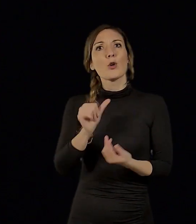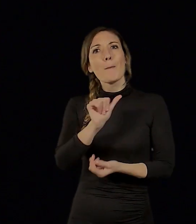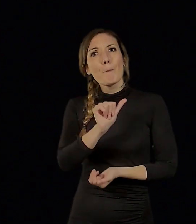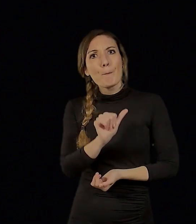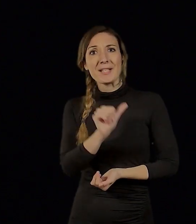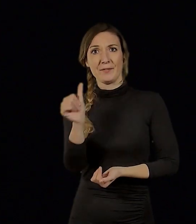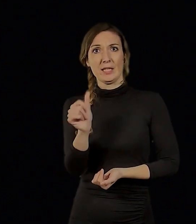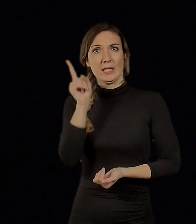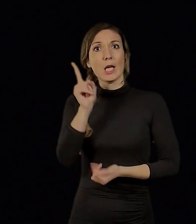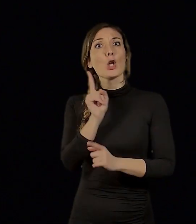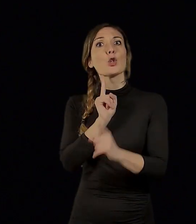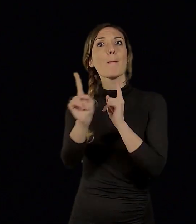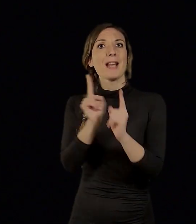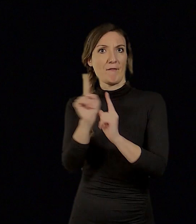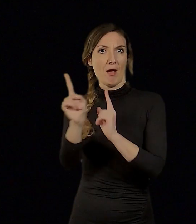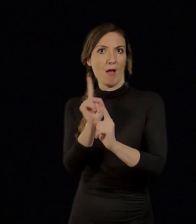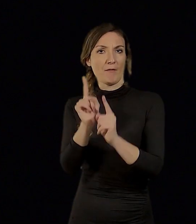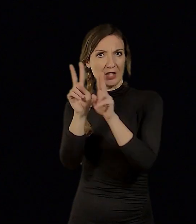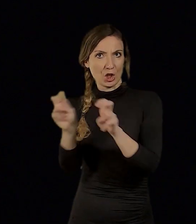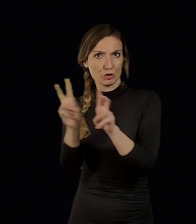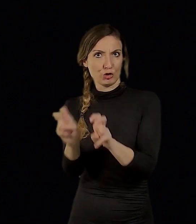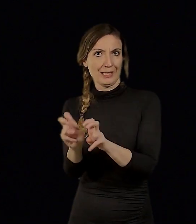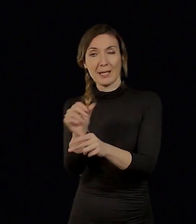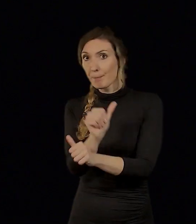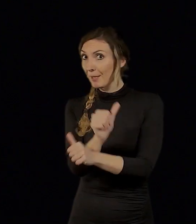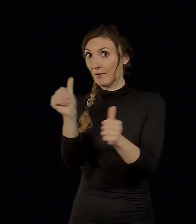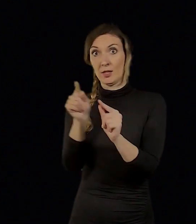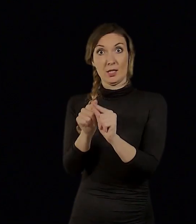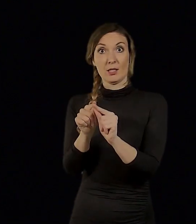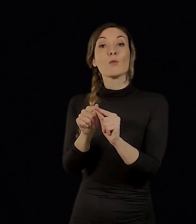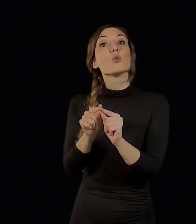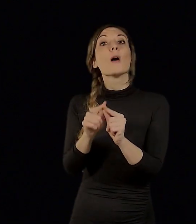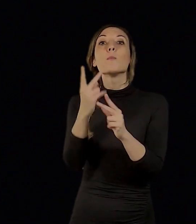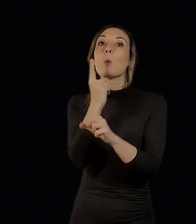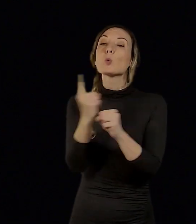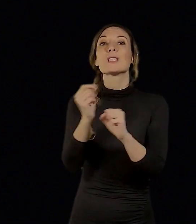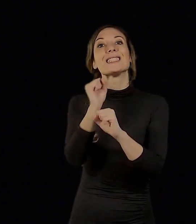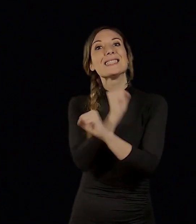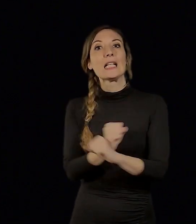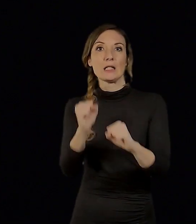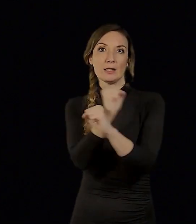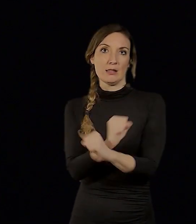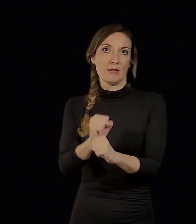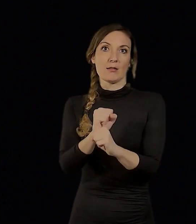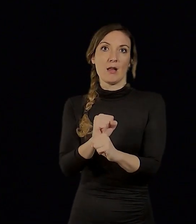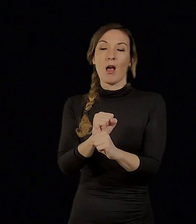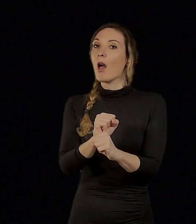There is even a bridge built at the exit of the Cholupic tunnel.